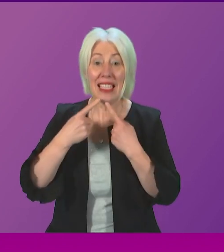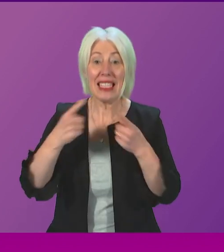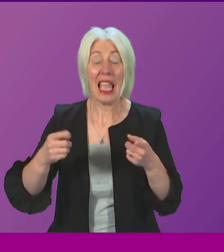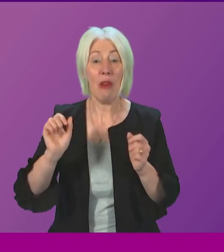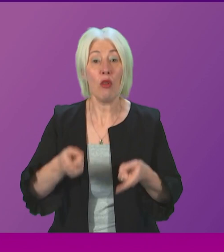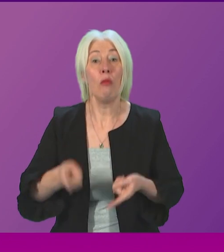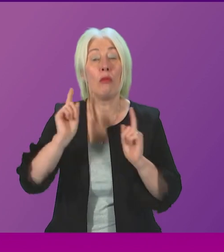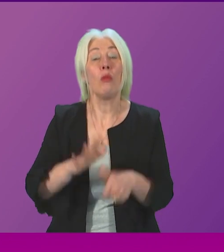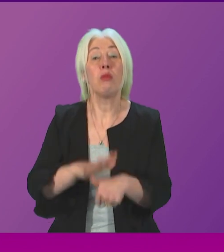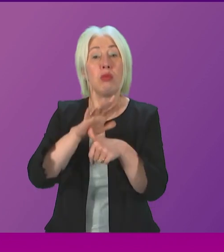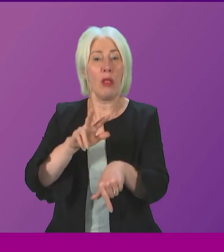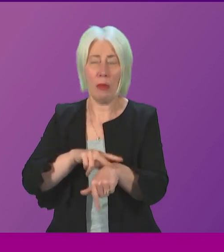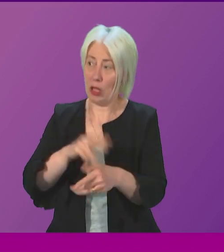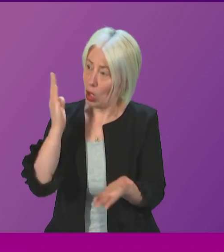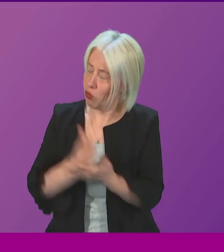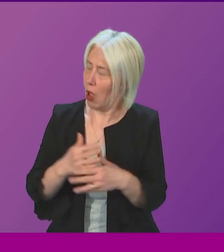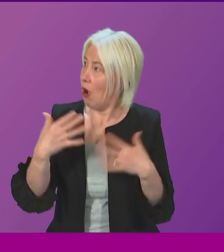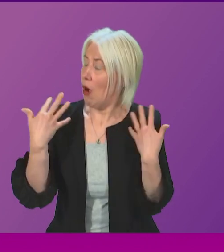is monumental and historic.